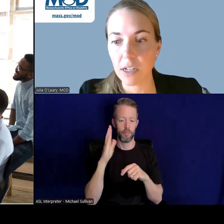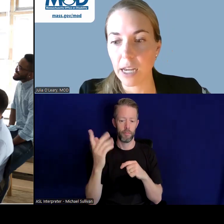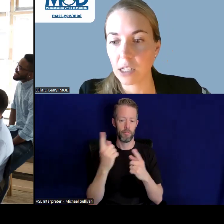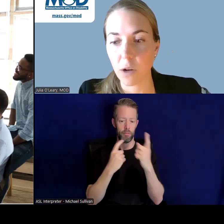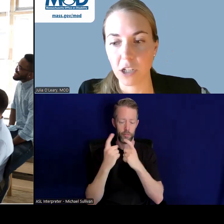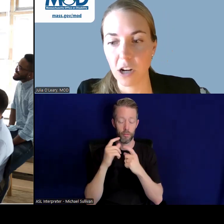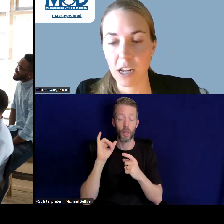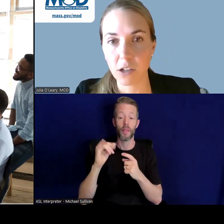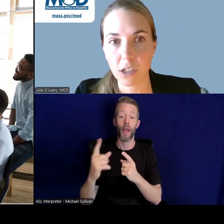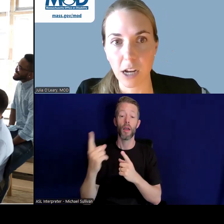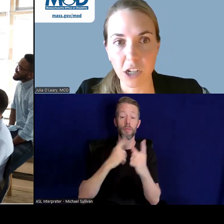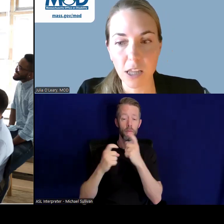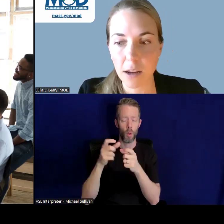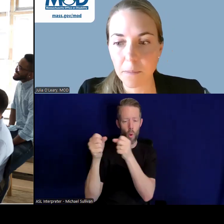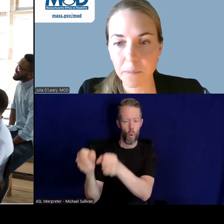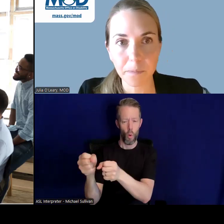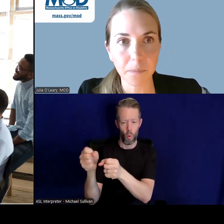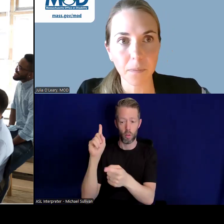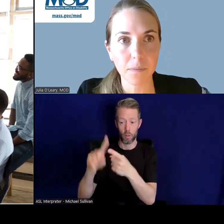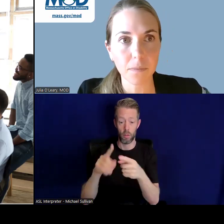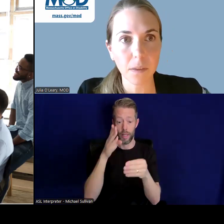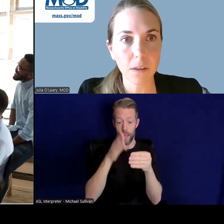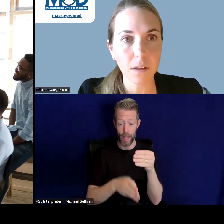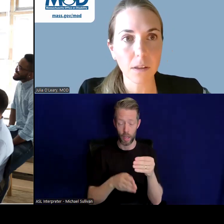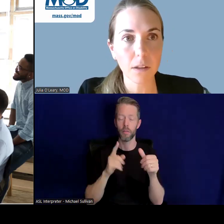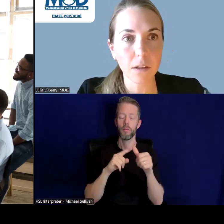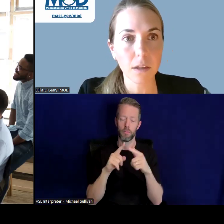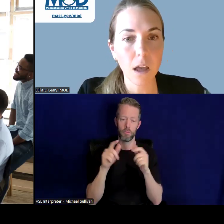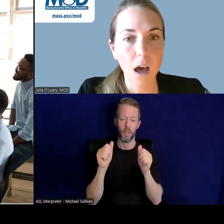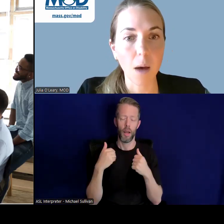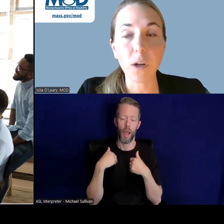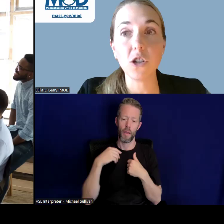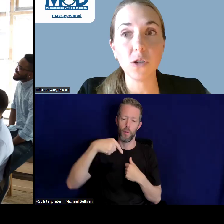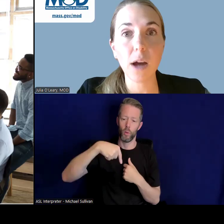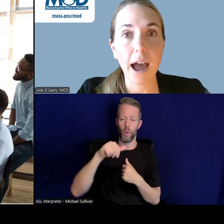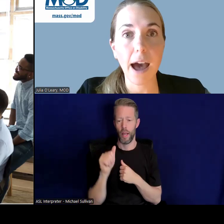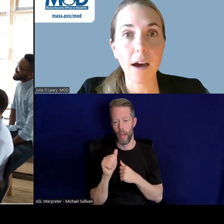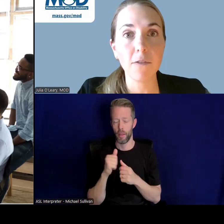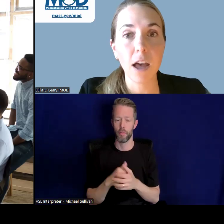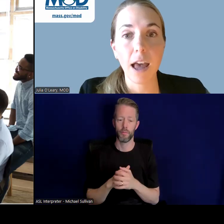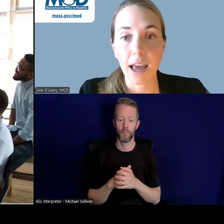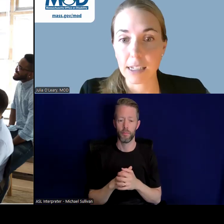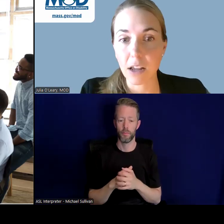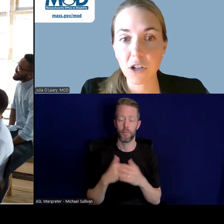So, let's hold the questions until the end and we can have a nice question and answer session then.